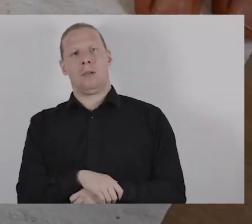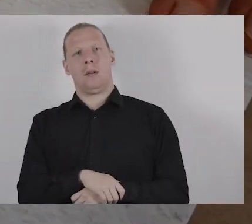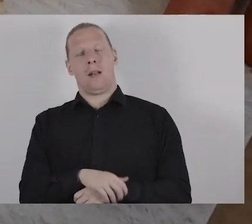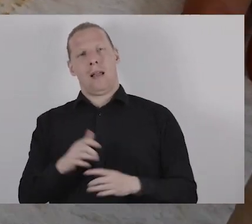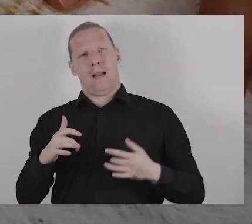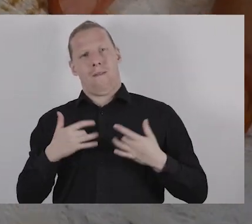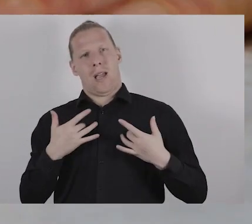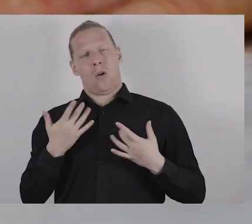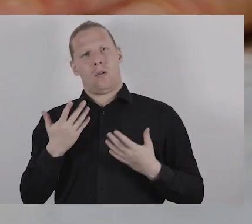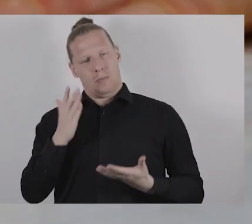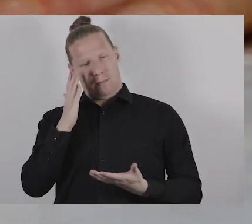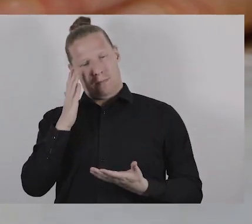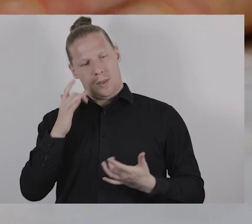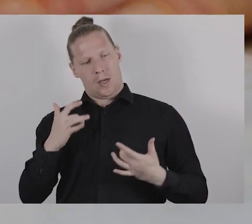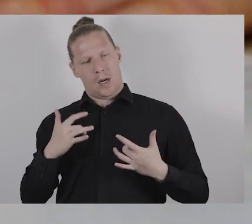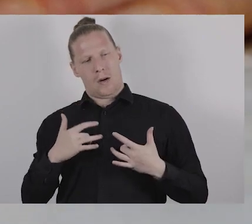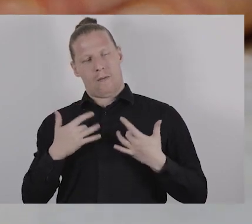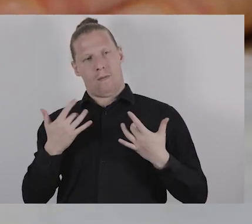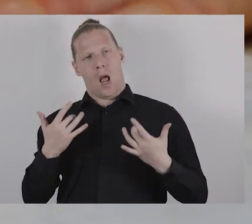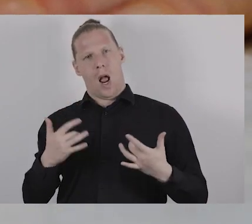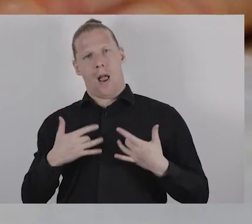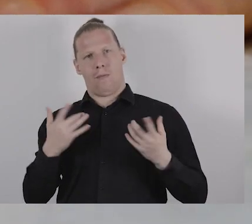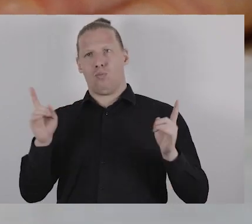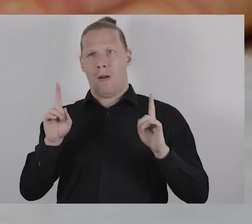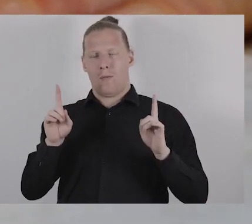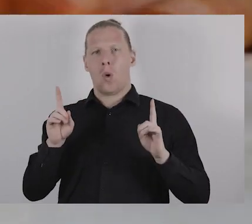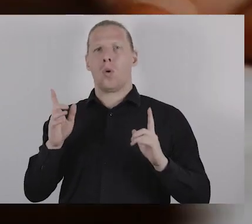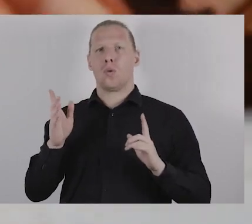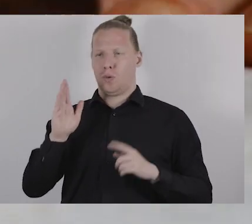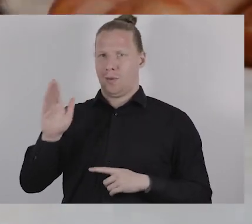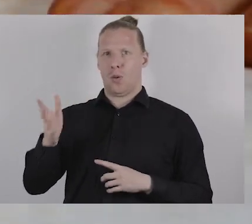I feel that, you know, this is the point of life, is to keep learning.